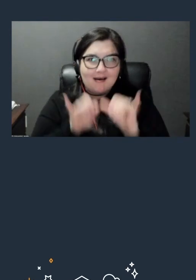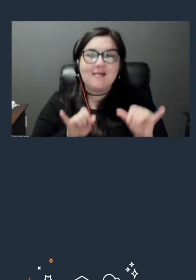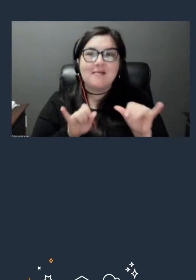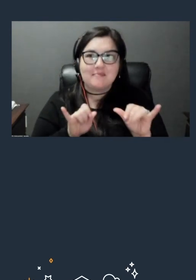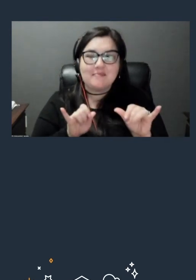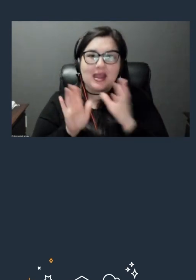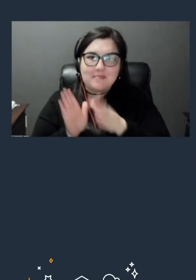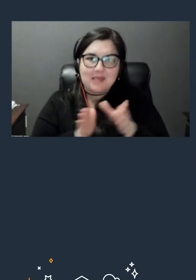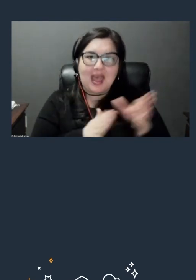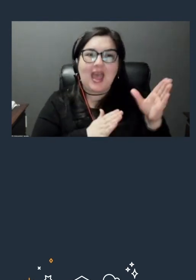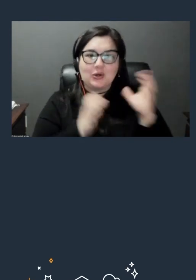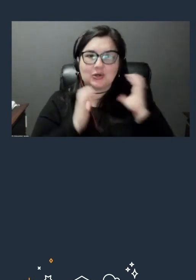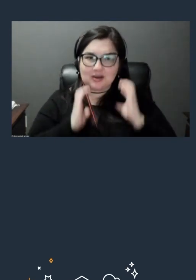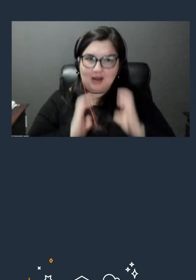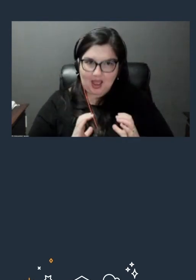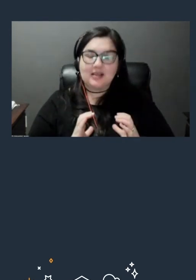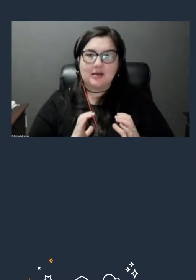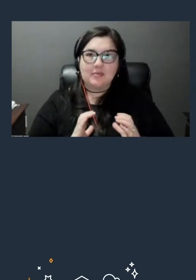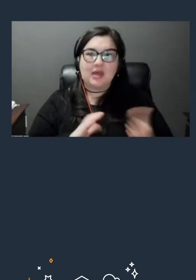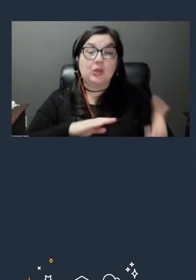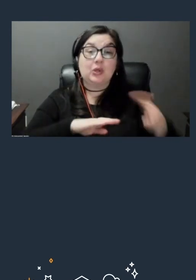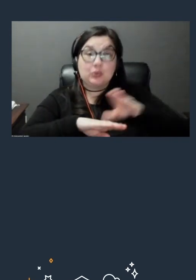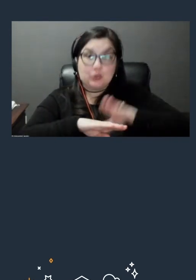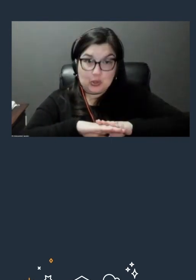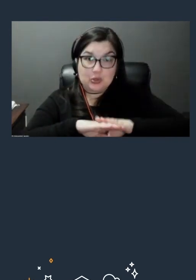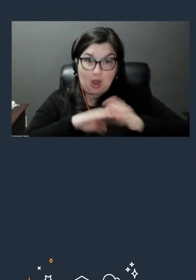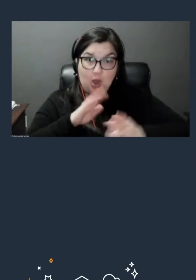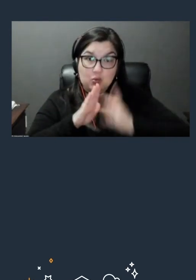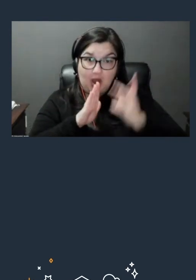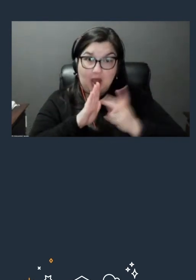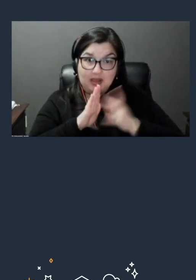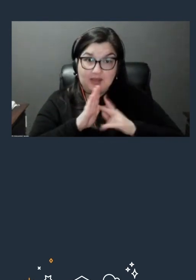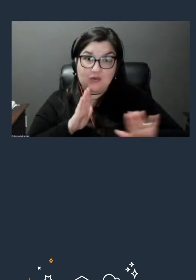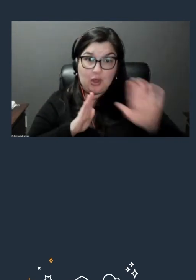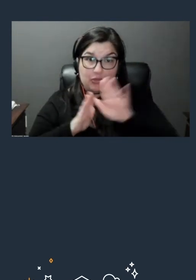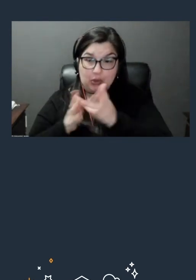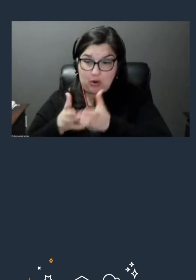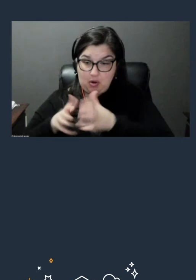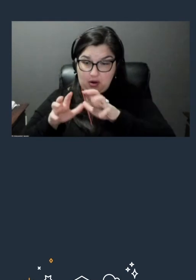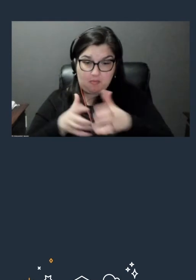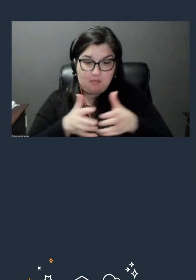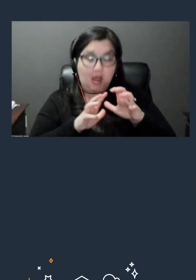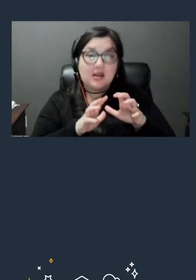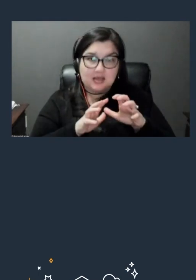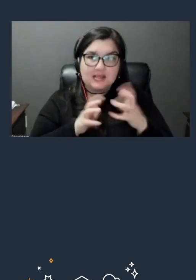When they turn on replication for their bucket so that they have a copy of that data replicated to somewhere else,